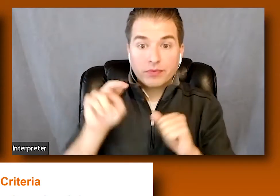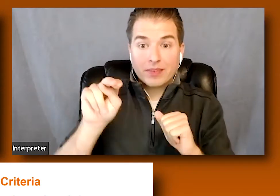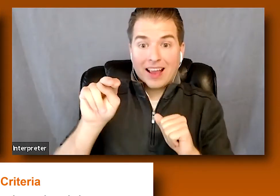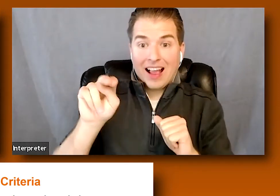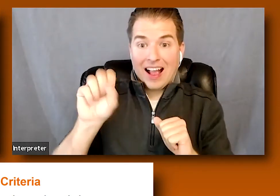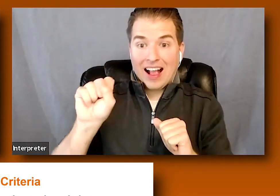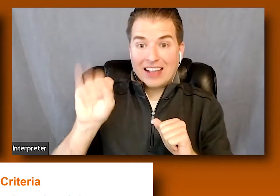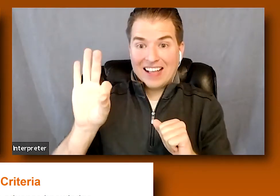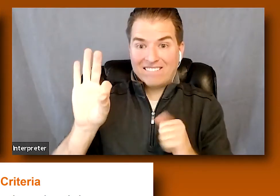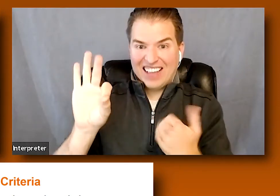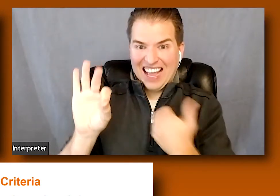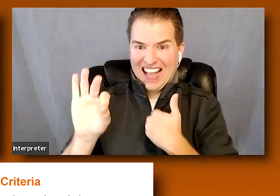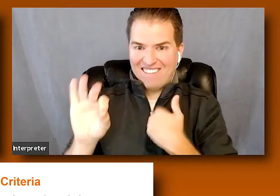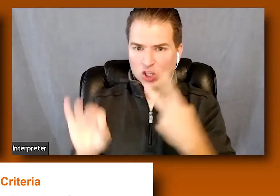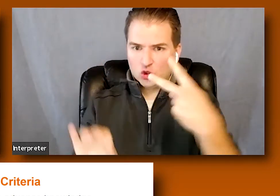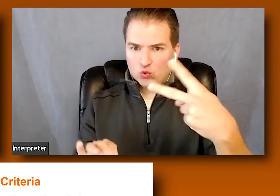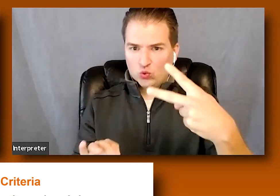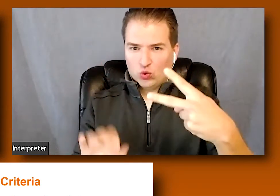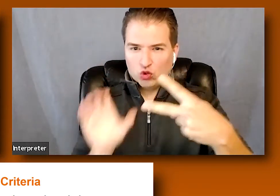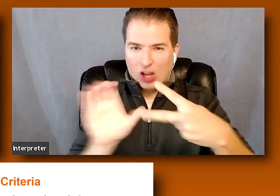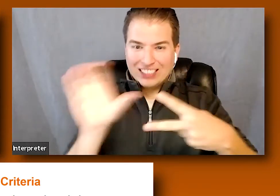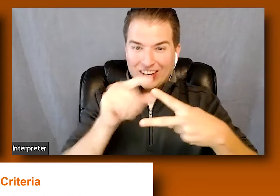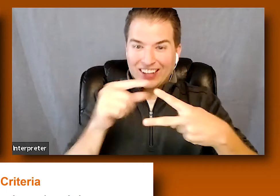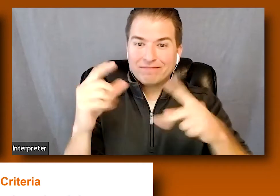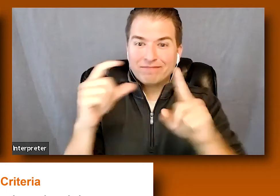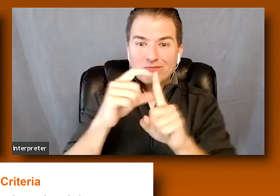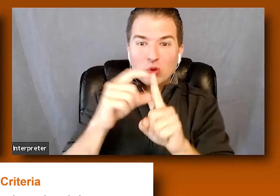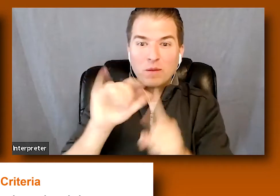NSF has two broad review criteria-- intellectual merit.